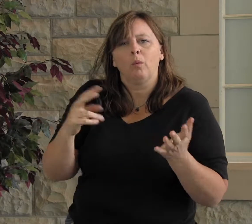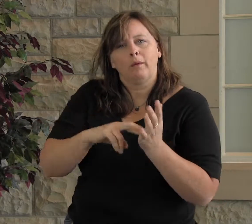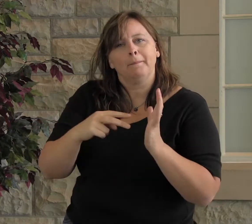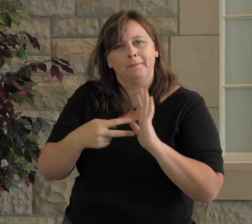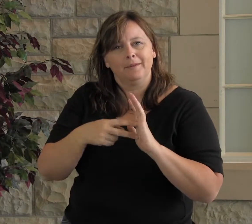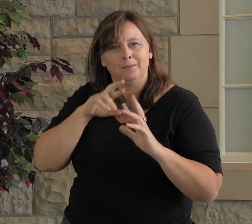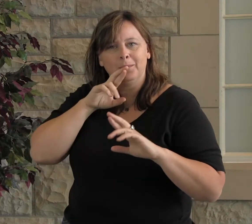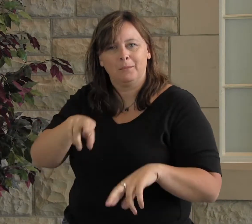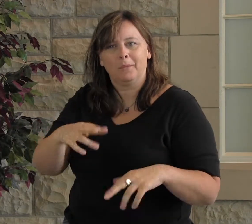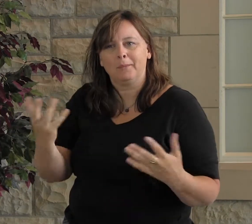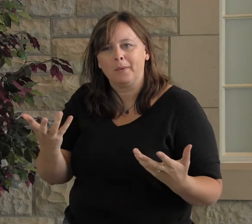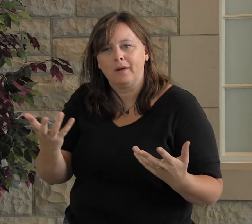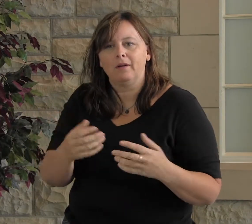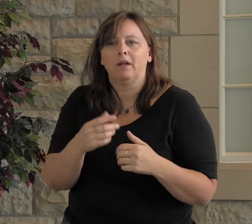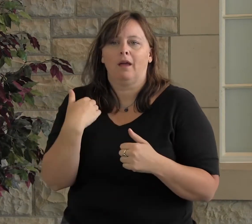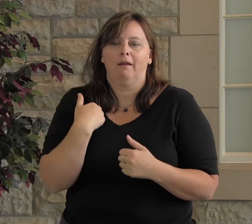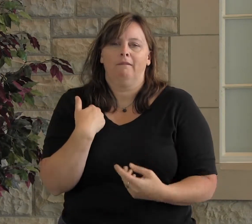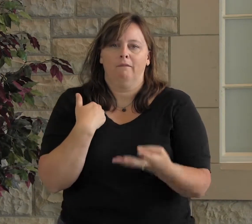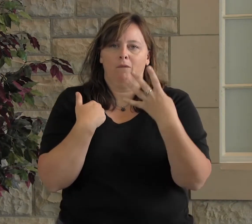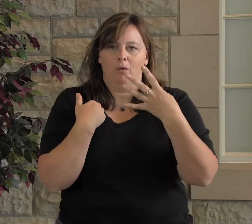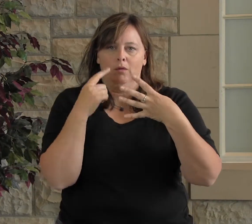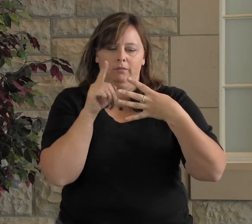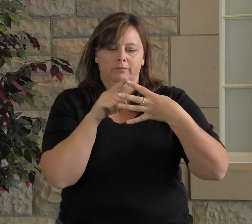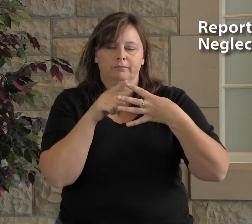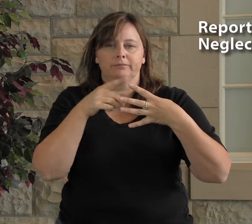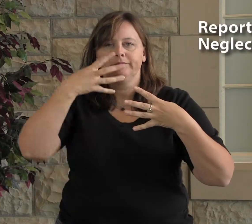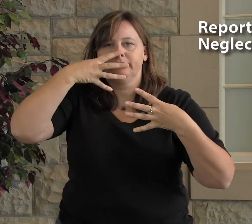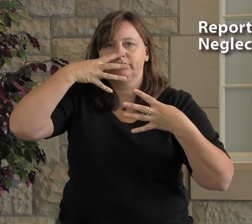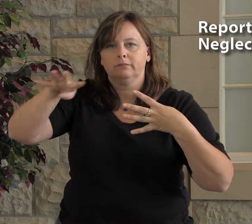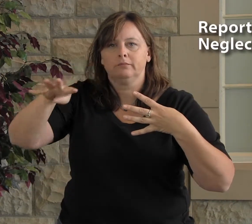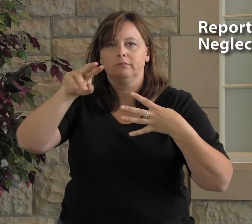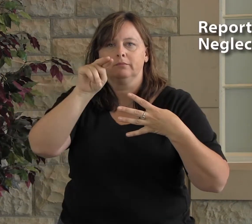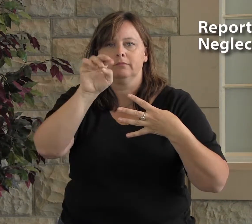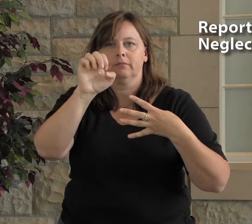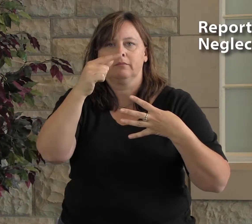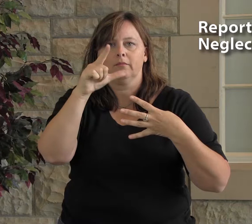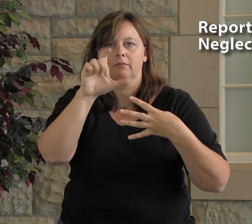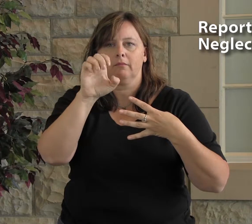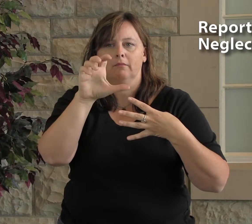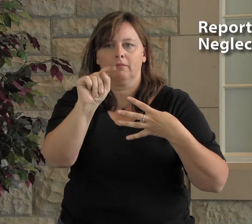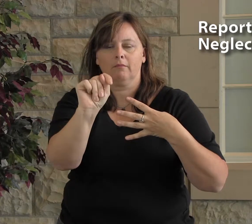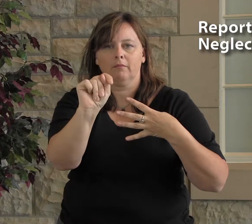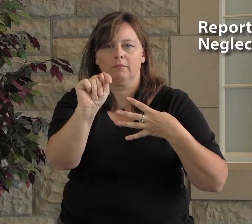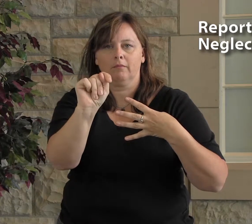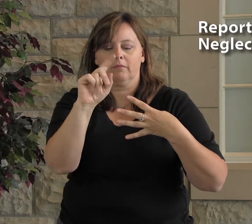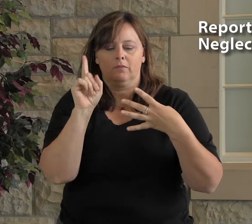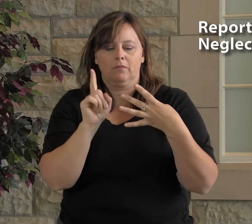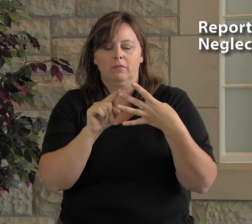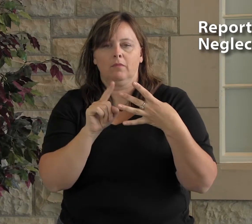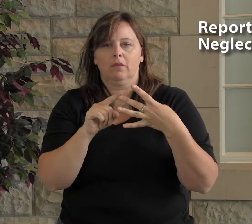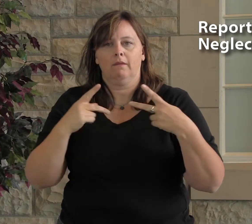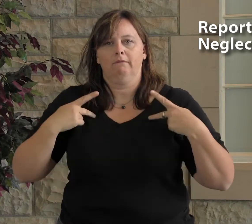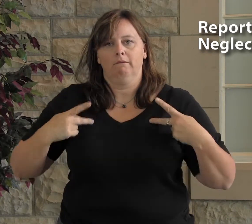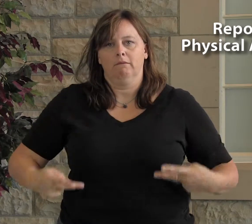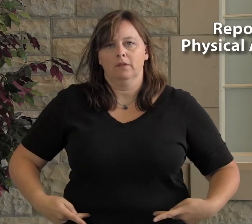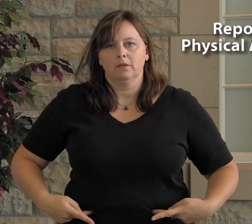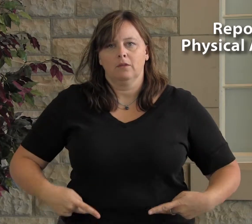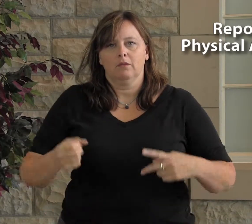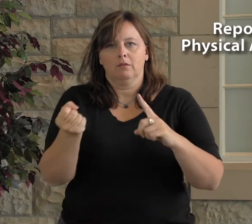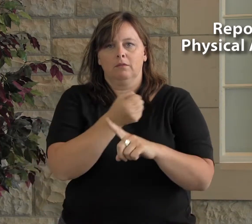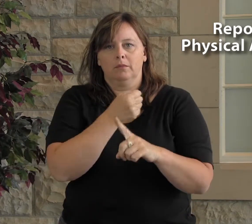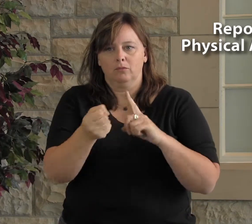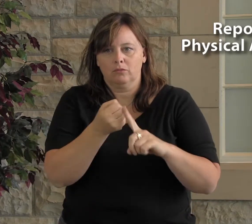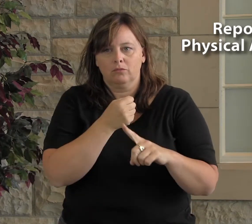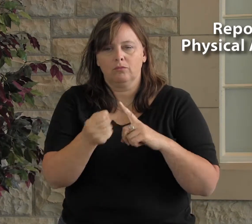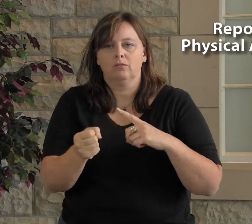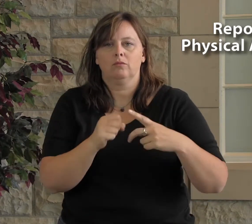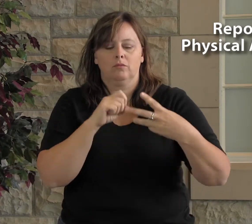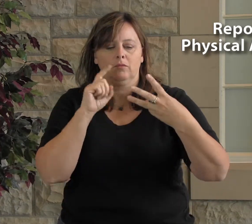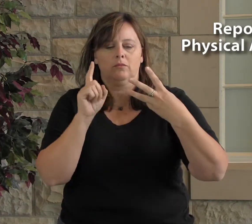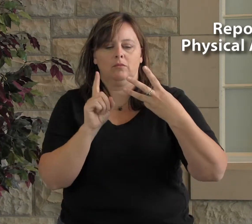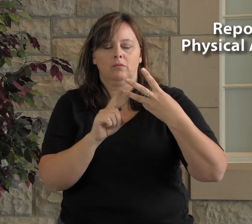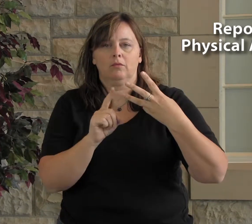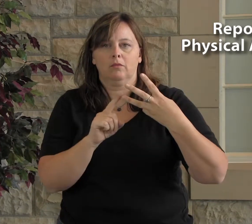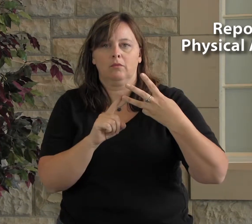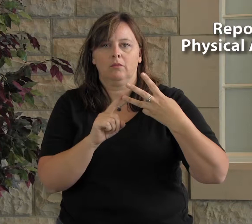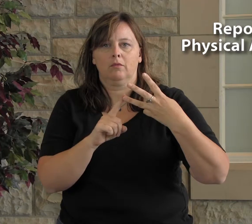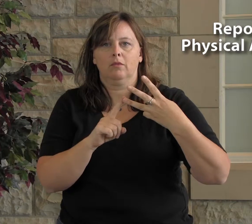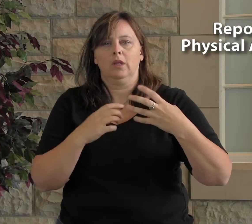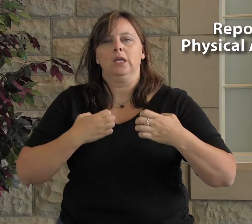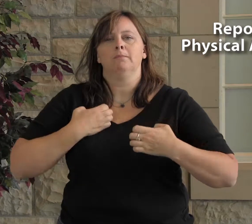There's four different kinds of abuse. The first one is neglect. We also have physical abuse,